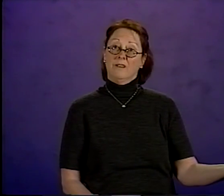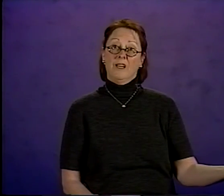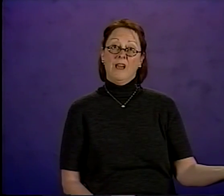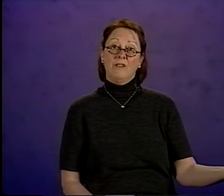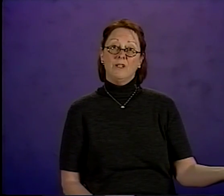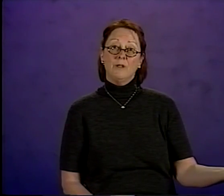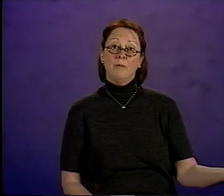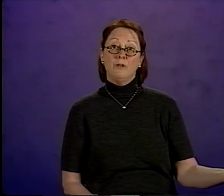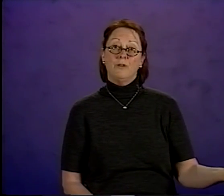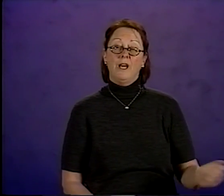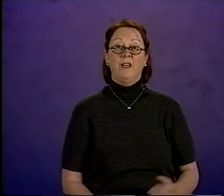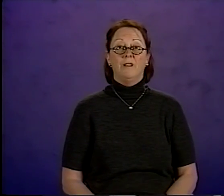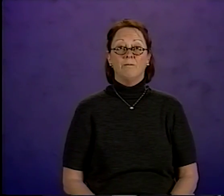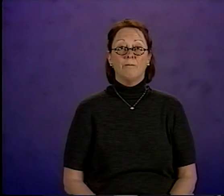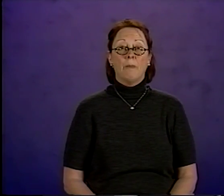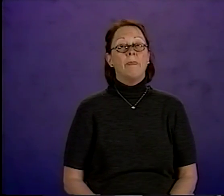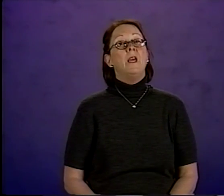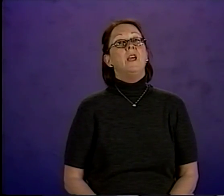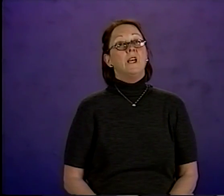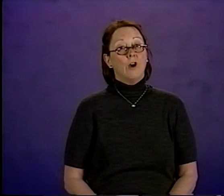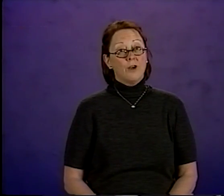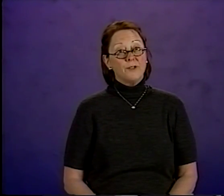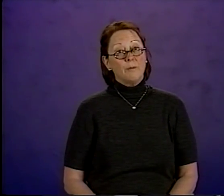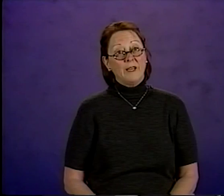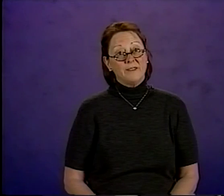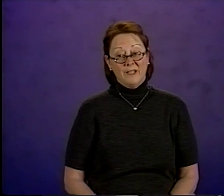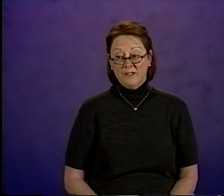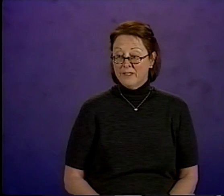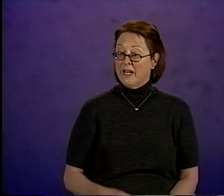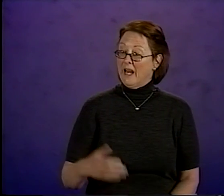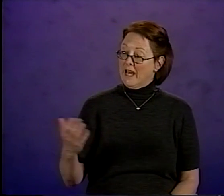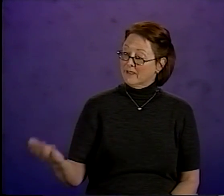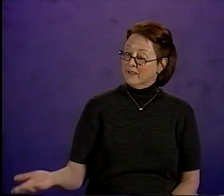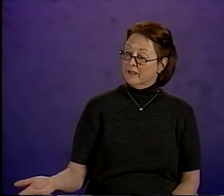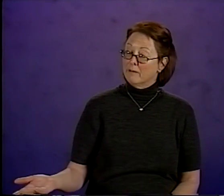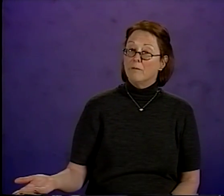like having their temperature taken. It also makes sense that as the